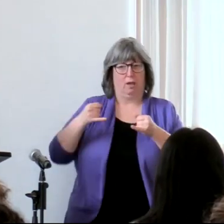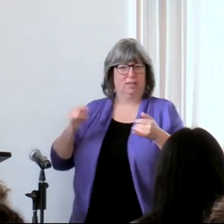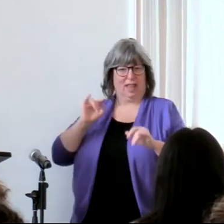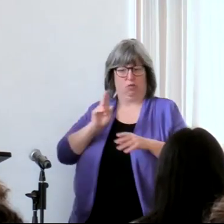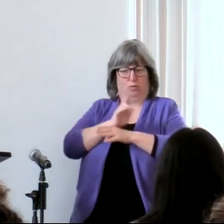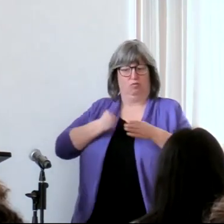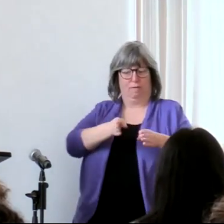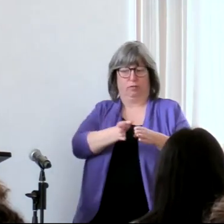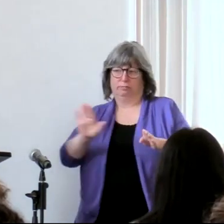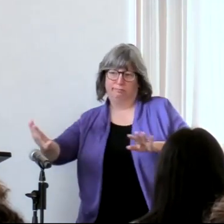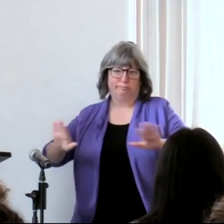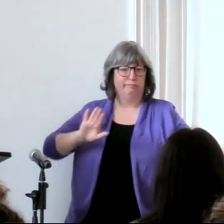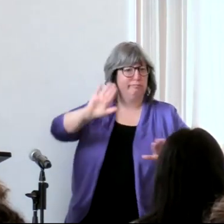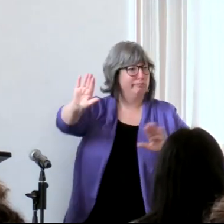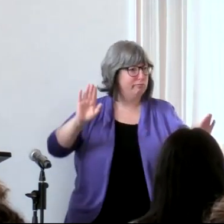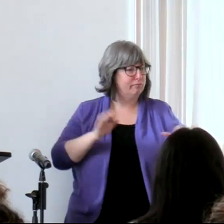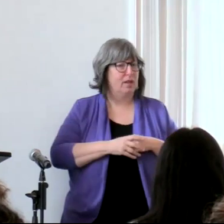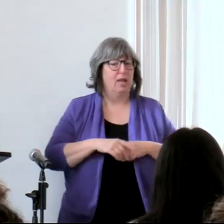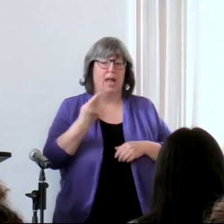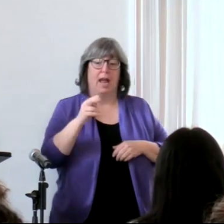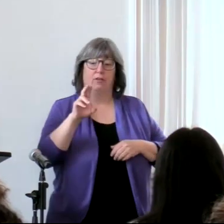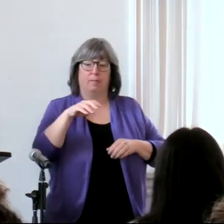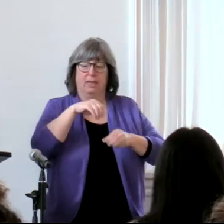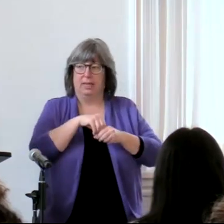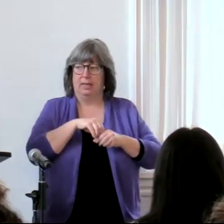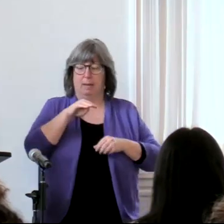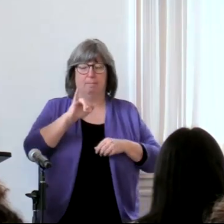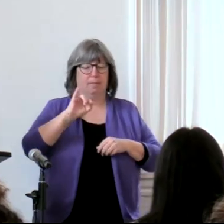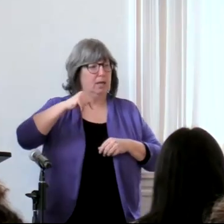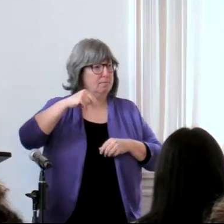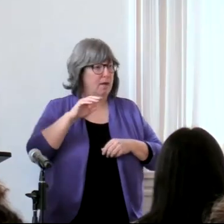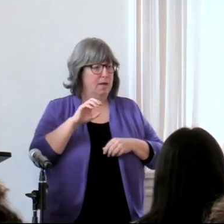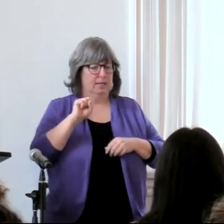In the Halifax Regional Municipality (HRM) is located in Mi’kmaq district of Shubenacadie.